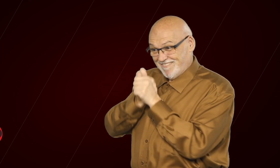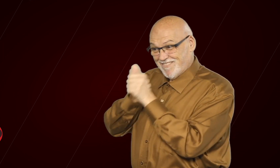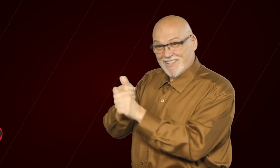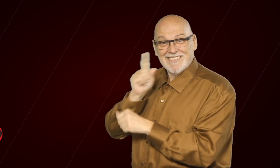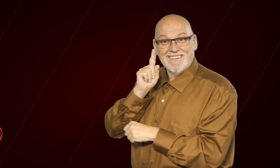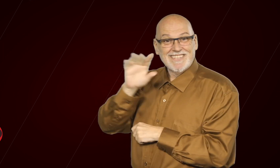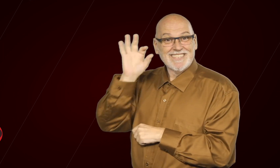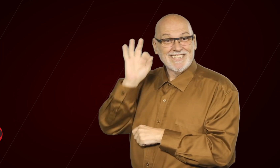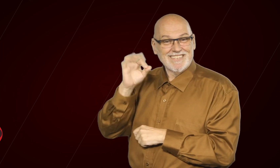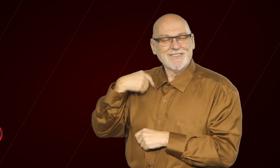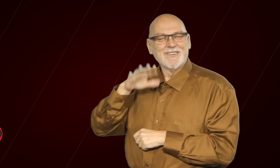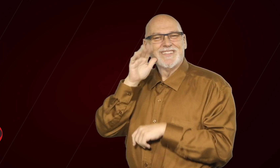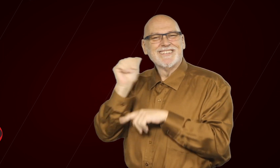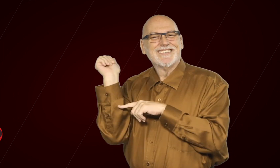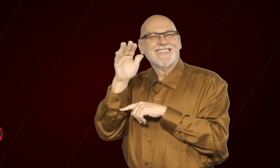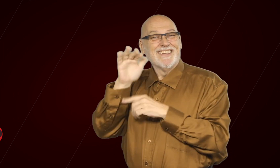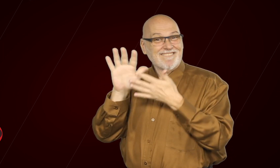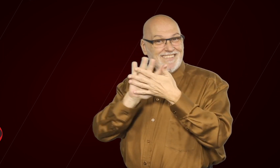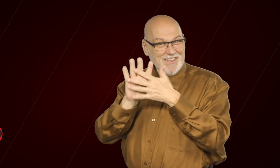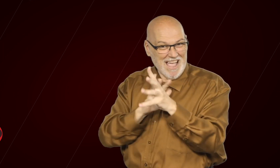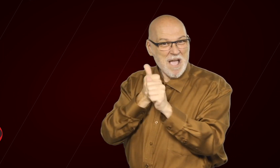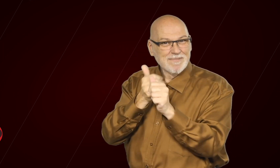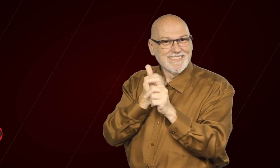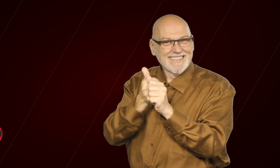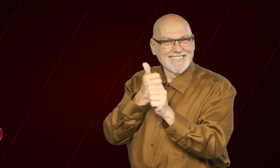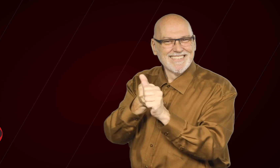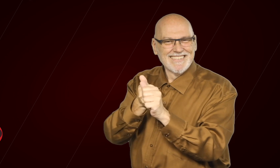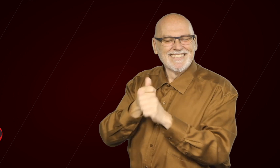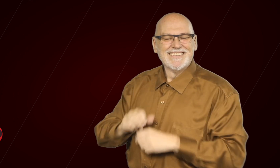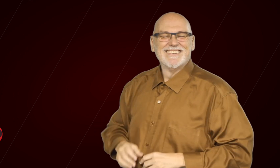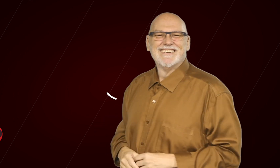DeafDots to get new video updates!